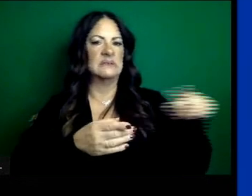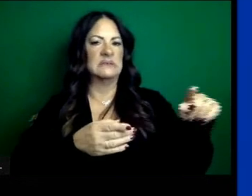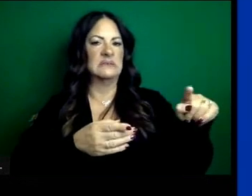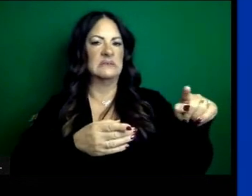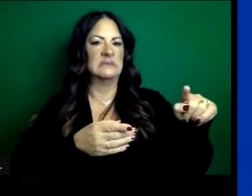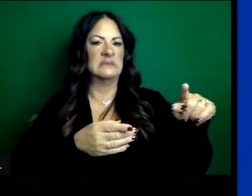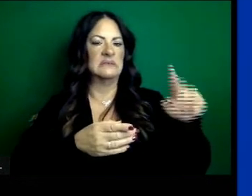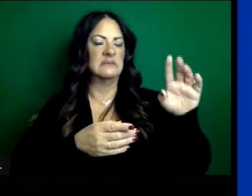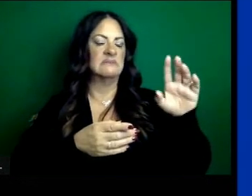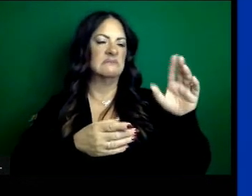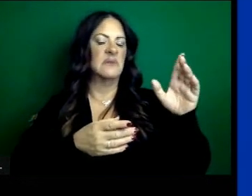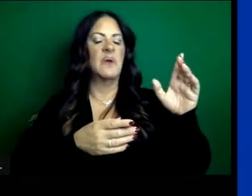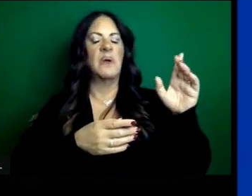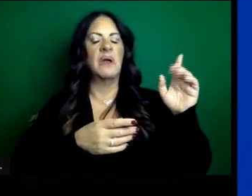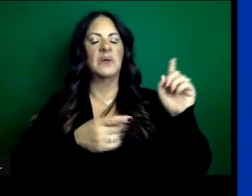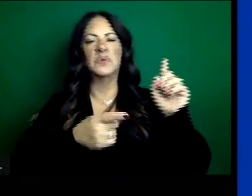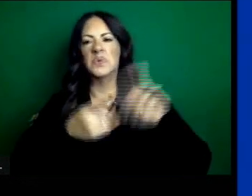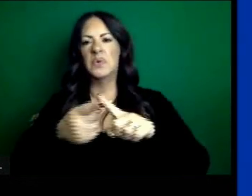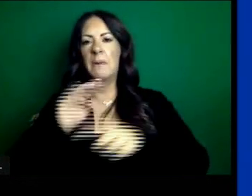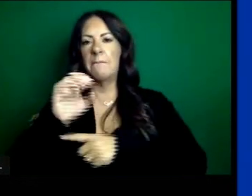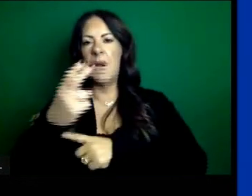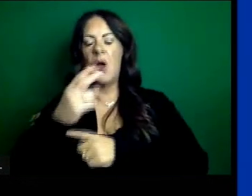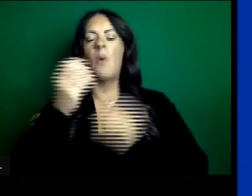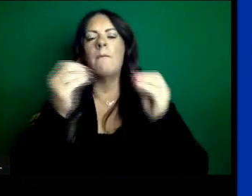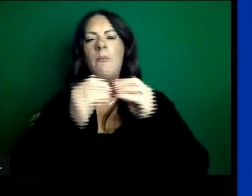FEWER THAN HALF THE NUMBER OF PEOPLE WITH CORONAVIRUS AS WE HAVE TODAY.